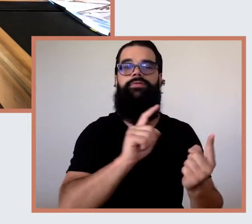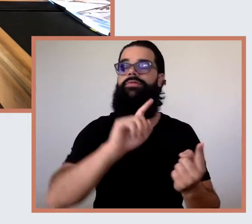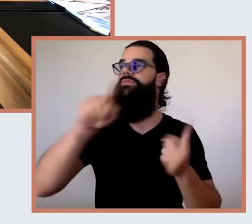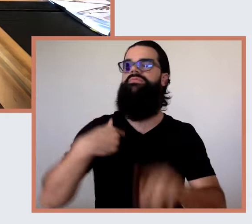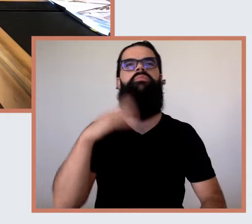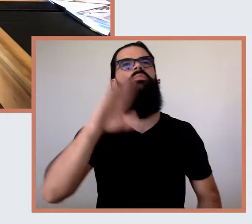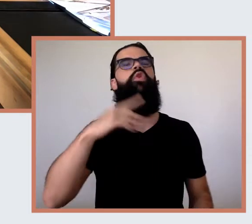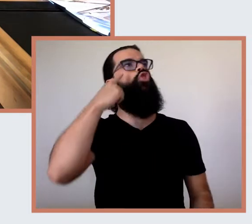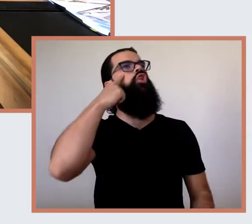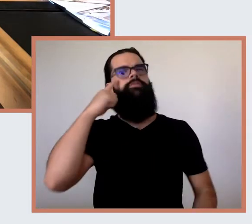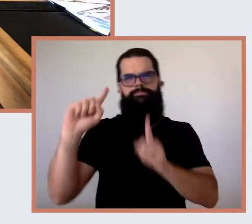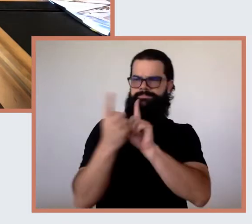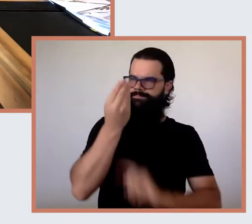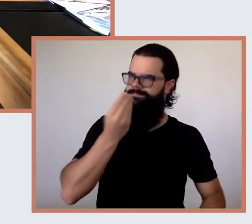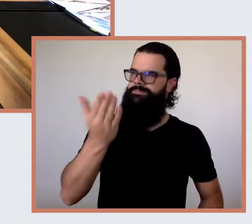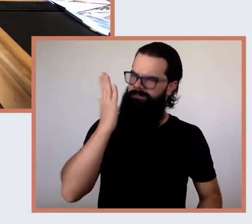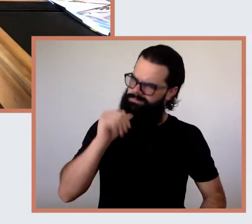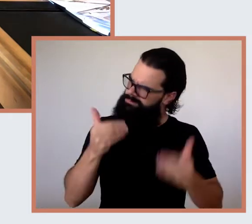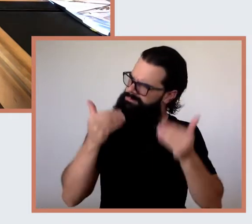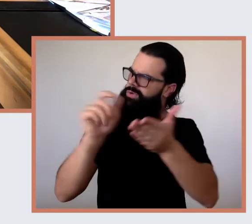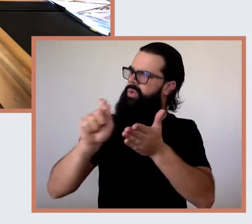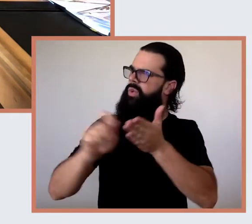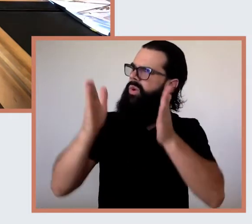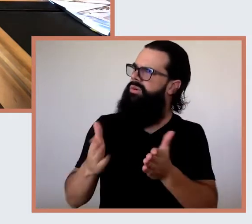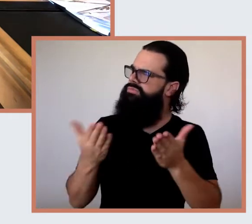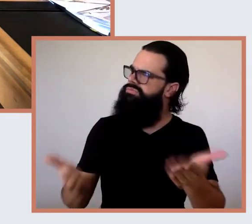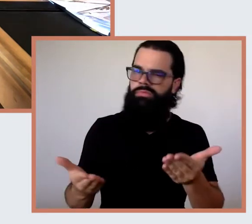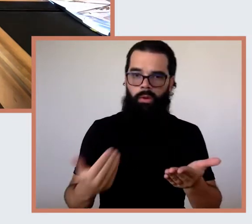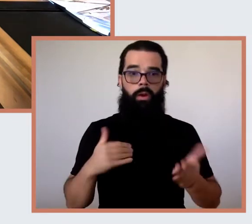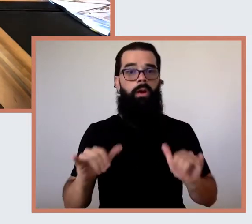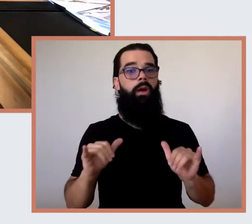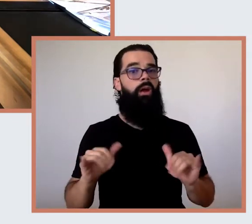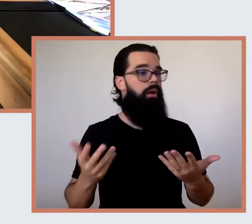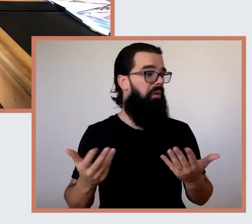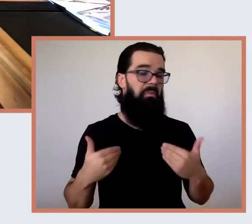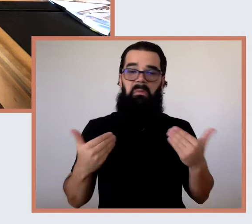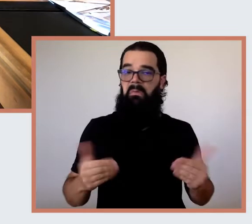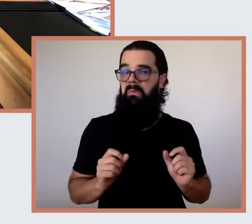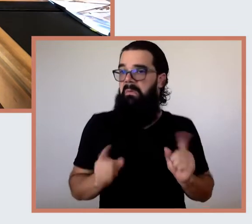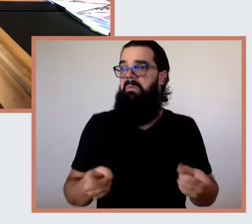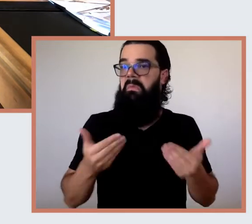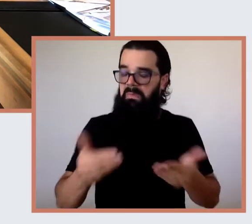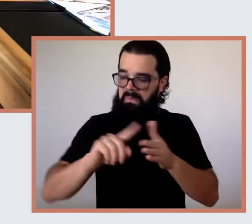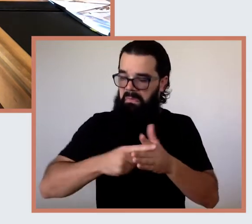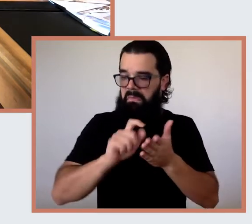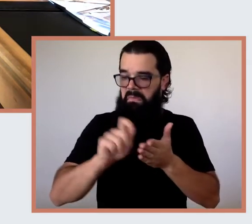I never thought I was ever going to find, which was writing. I've started writing in my acting class because at the time